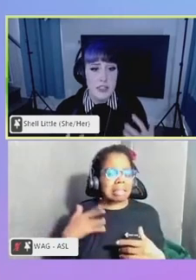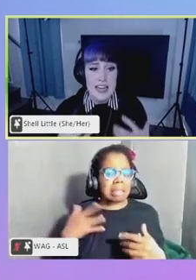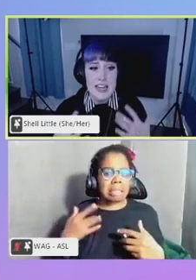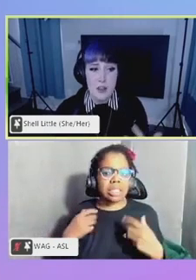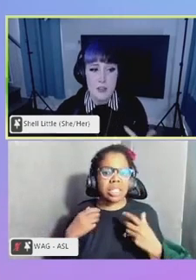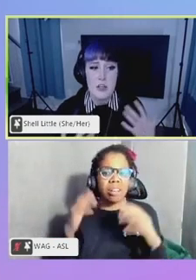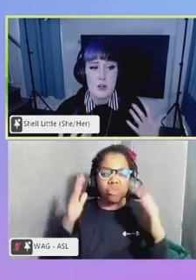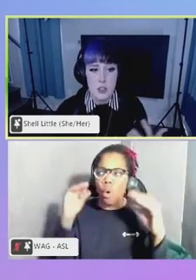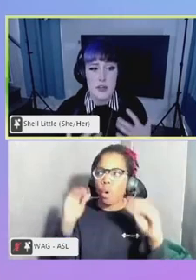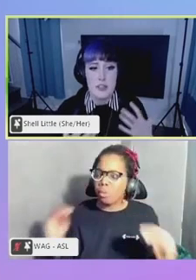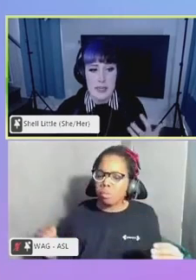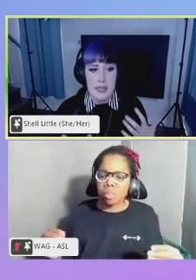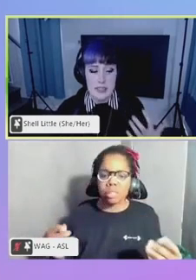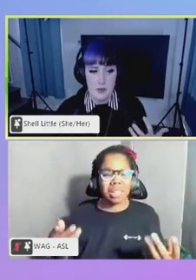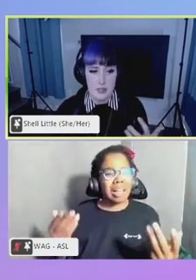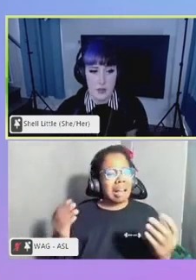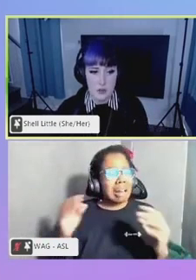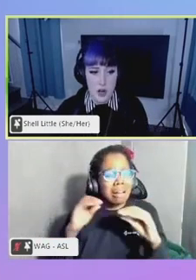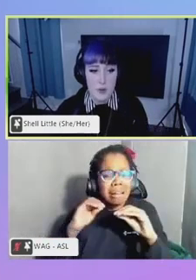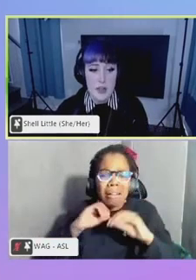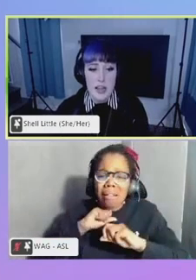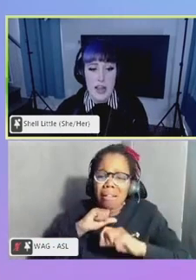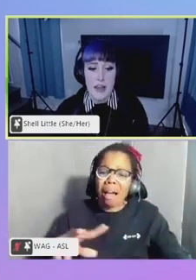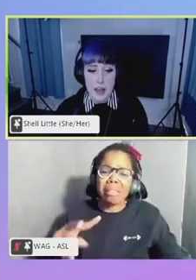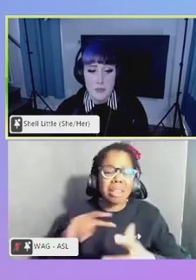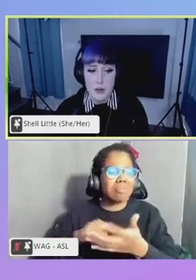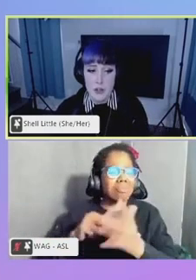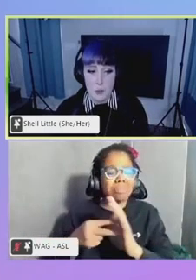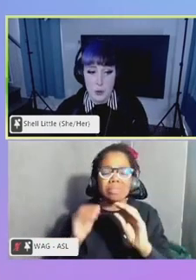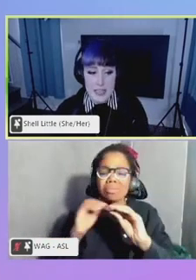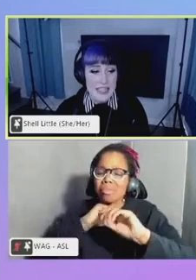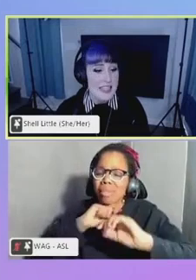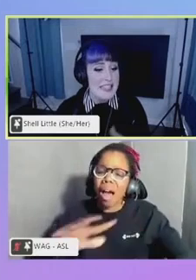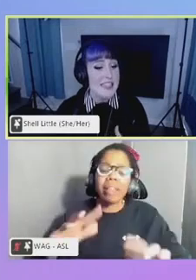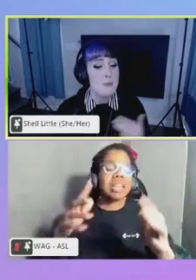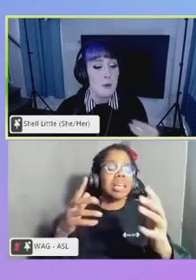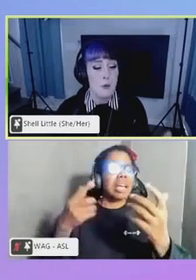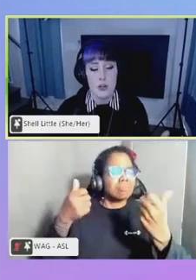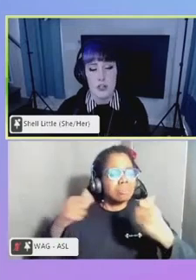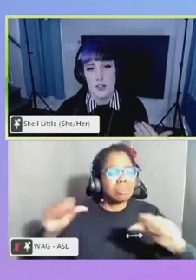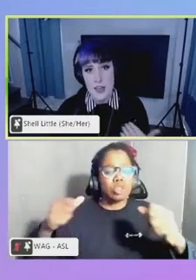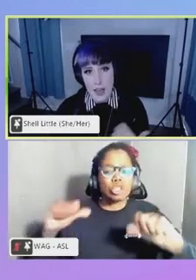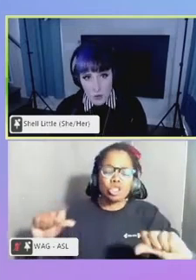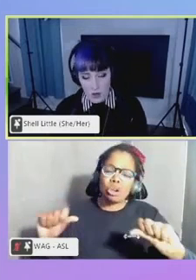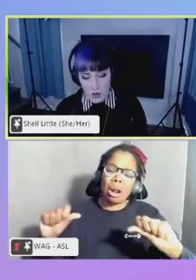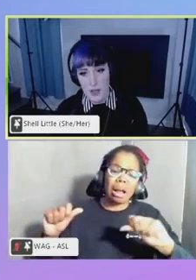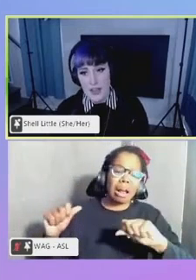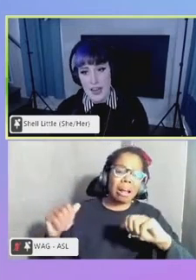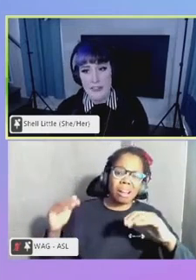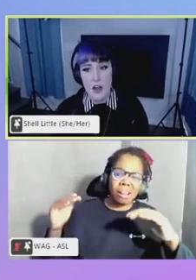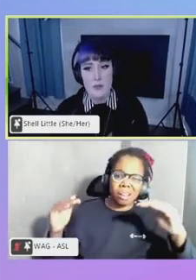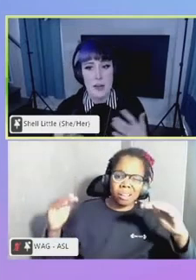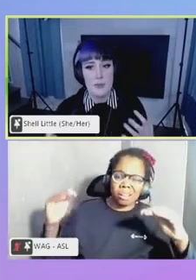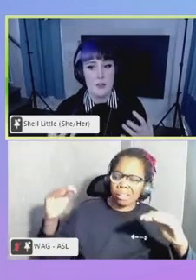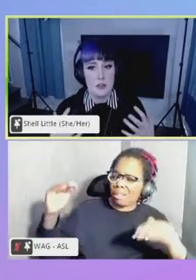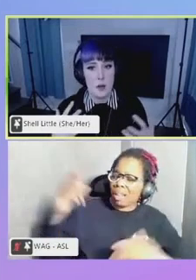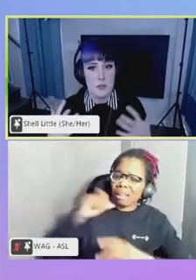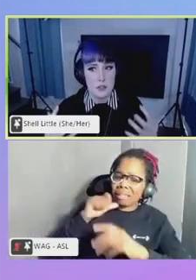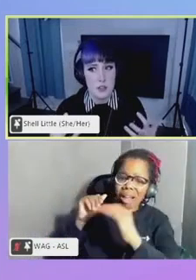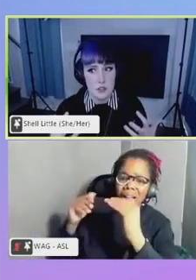and that can be it for you. So X is a sense of futility or hopelessness so that feeling that nothing you are doing is